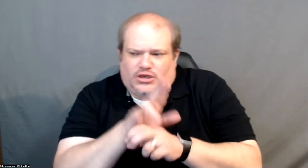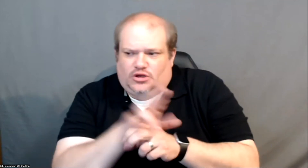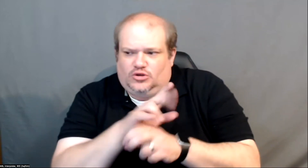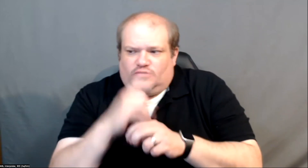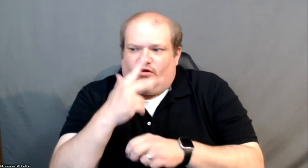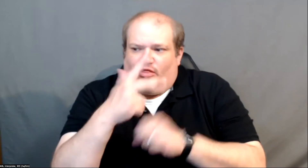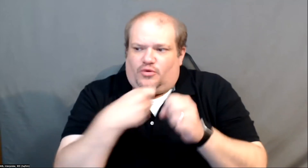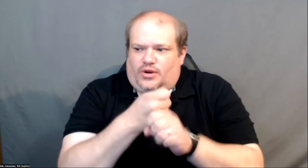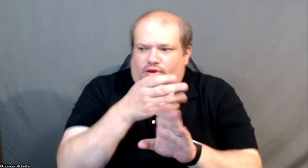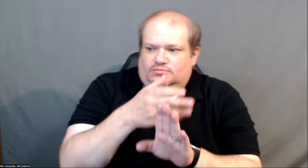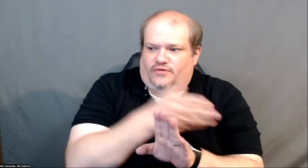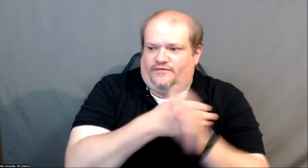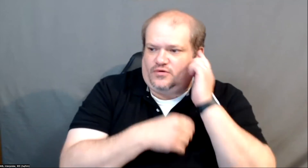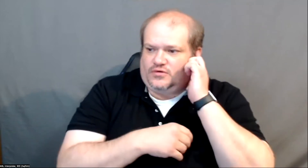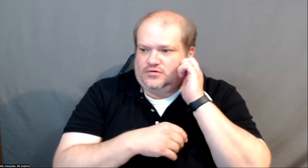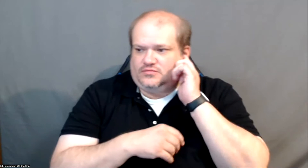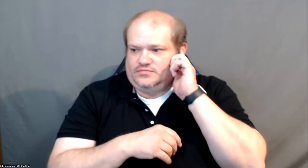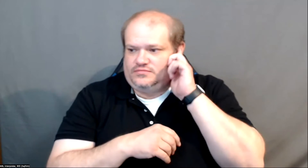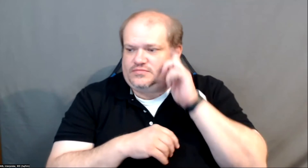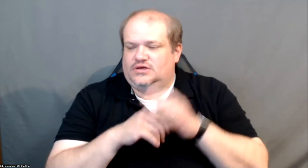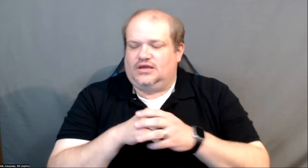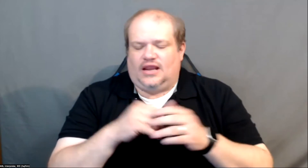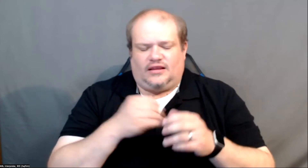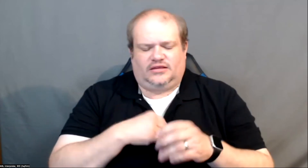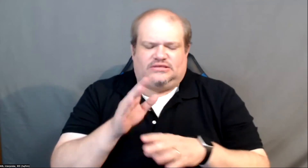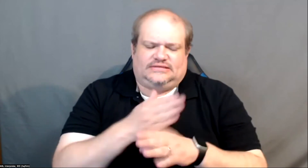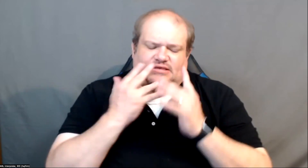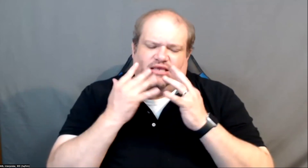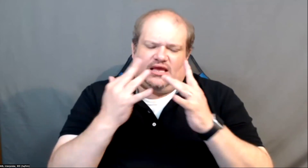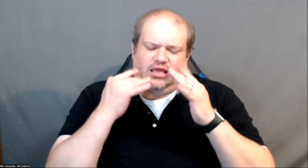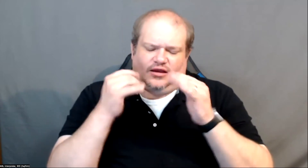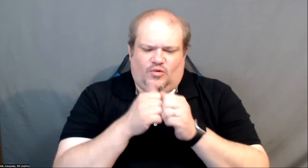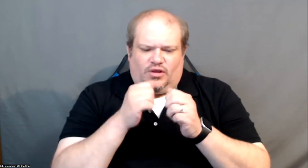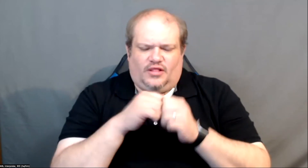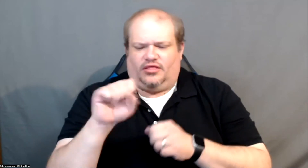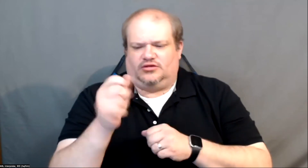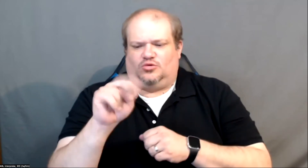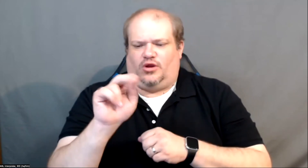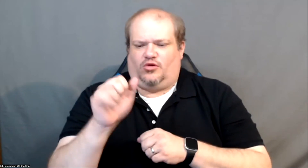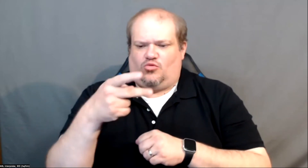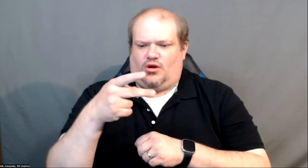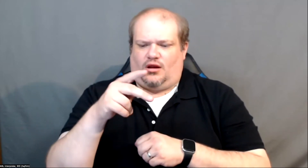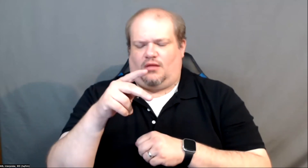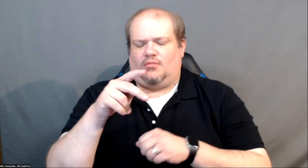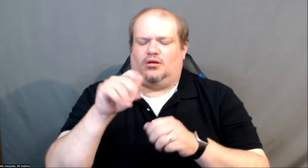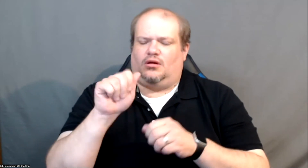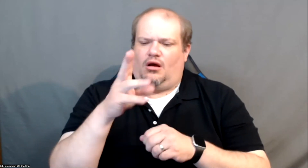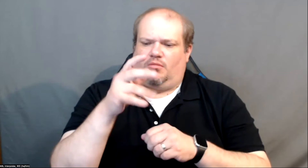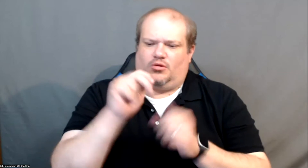prior) croons its tongueless lullaby alongside saran wrap stained auburn with turmeric and grease